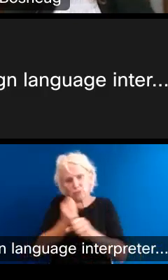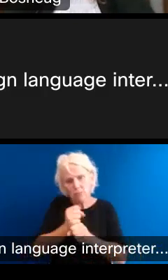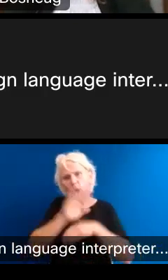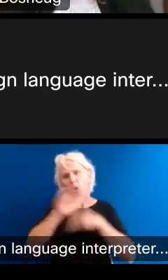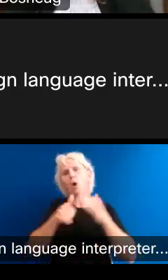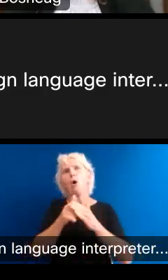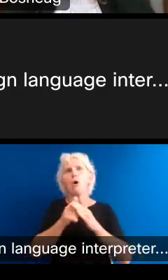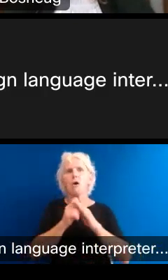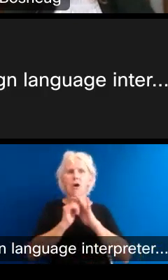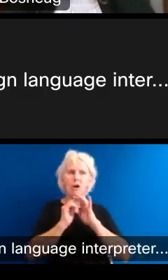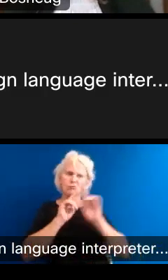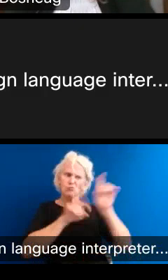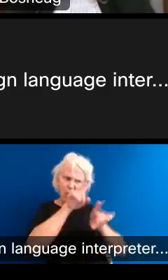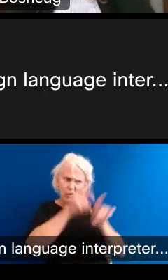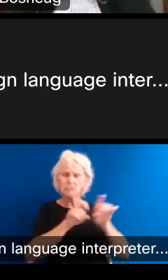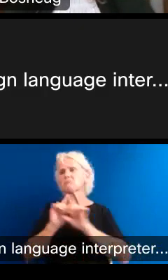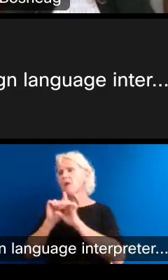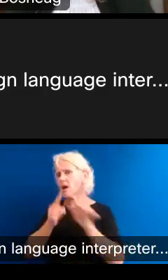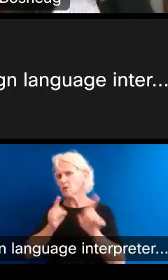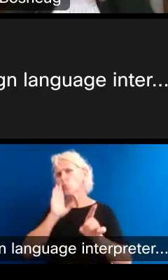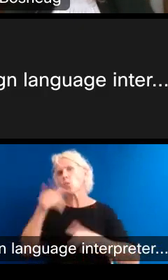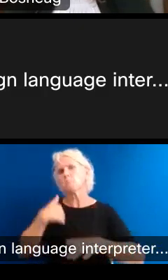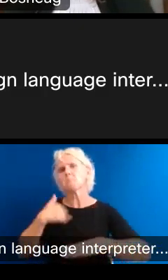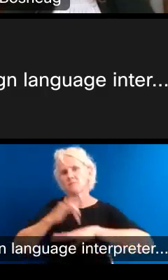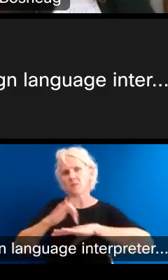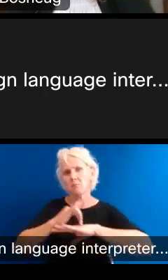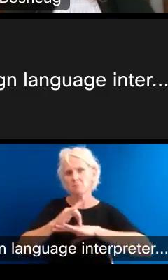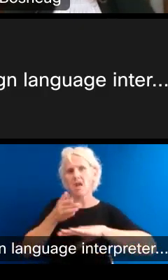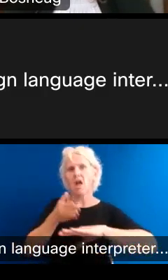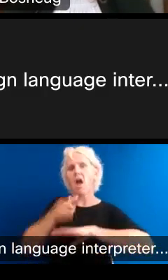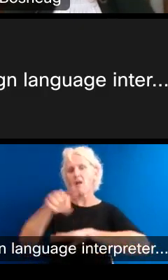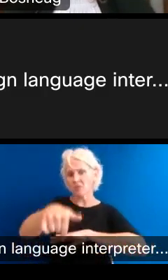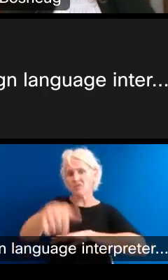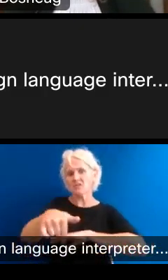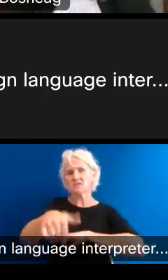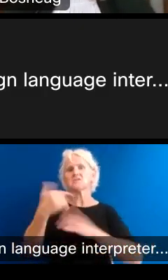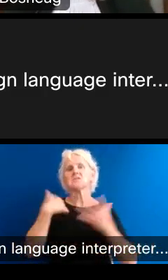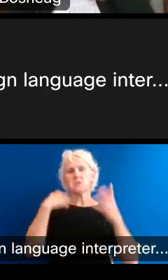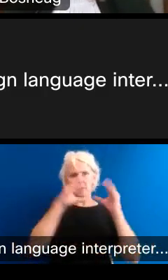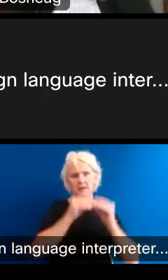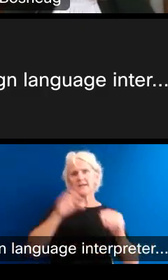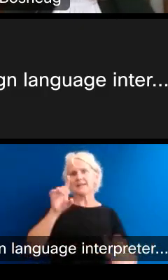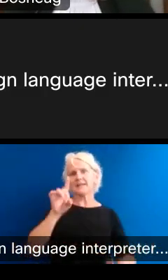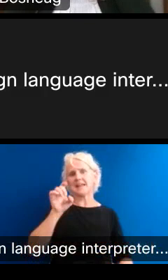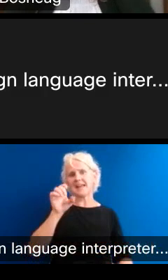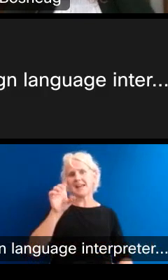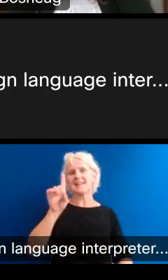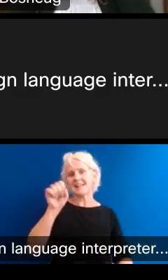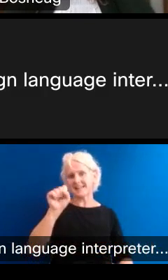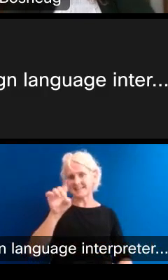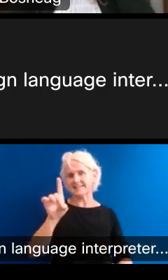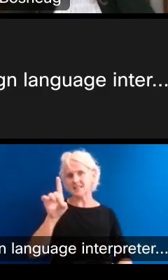answer will be available after this webinar on the DSD archives and we will also send an